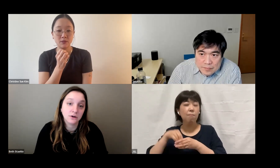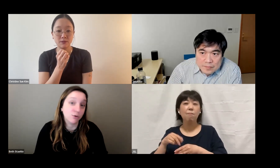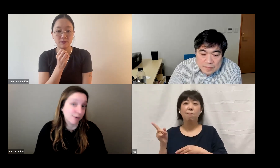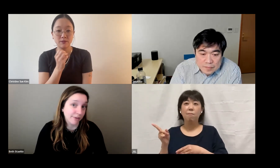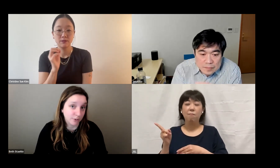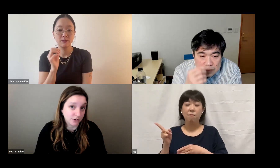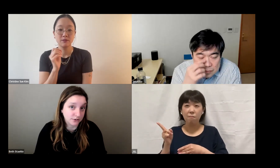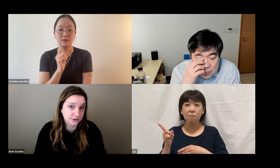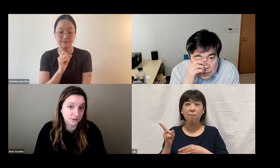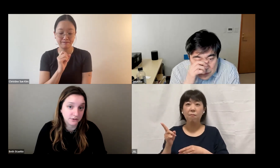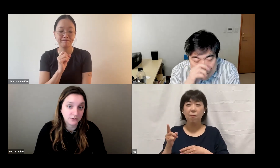around the world.